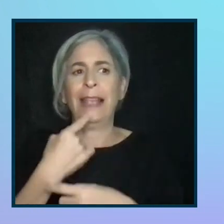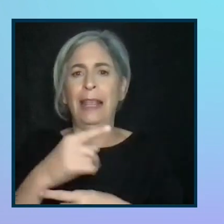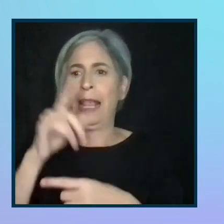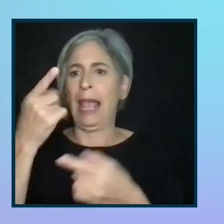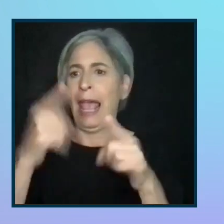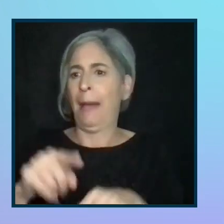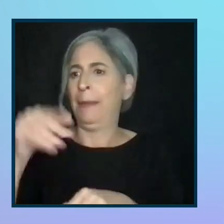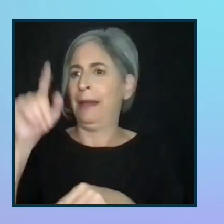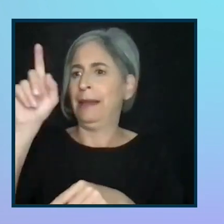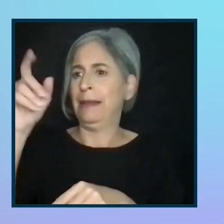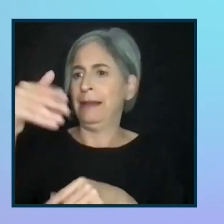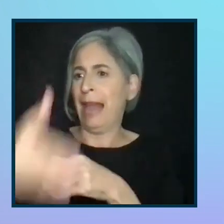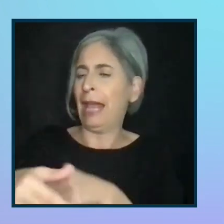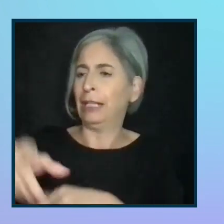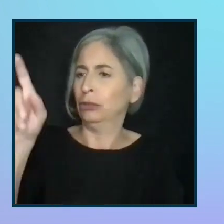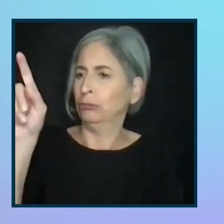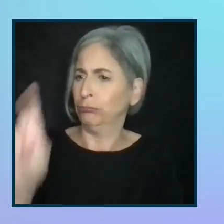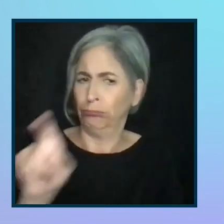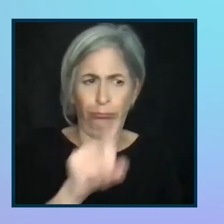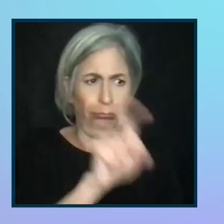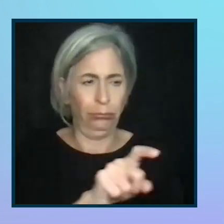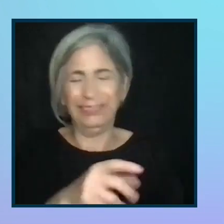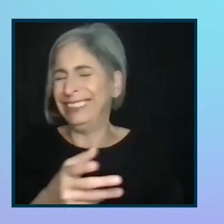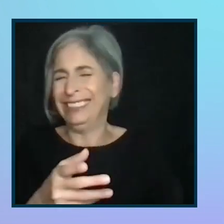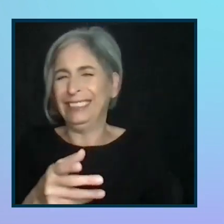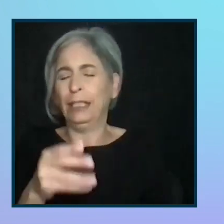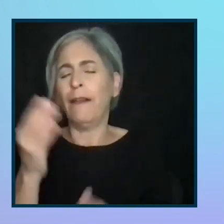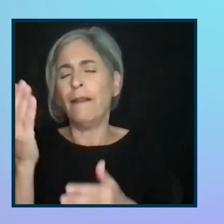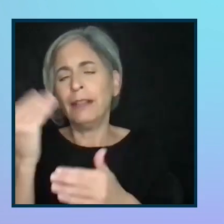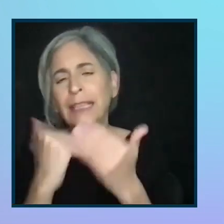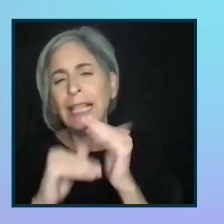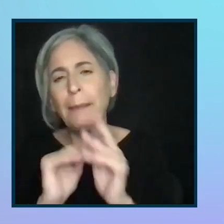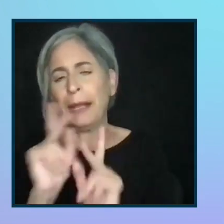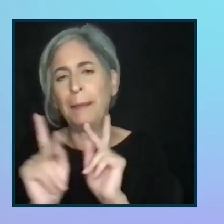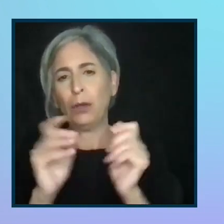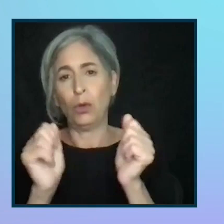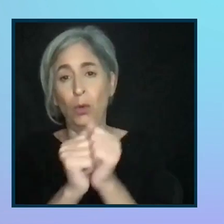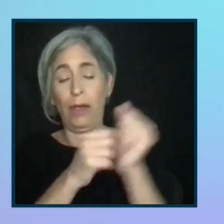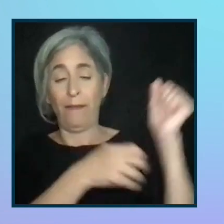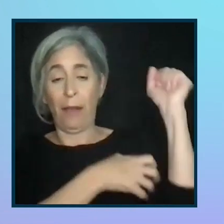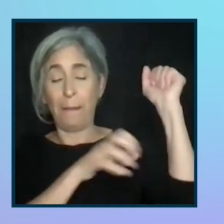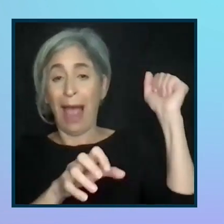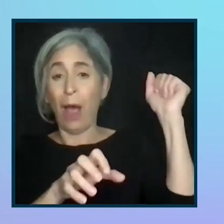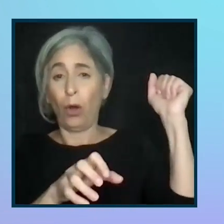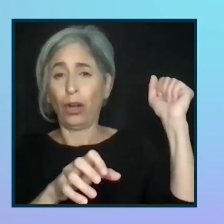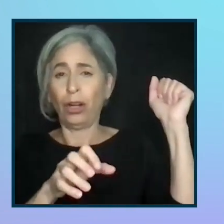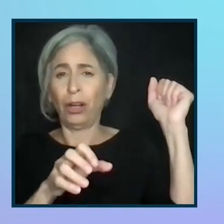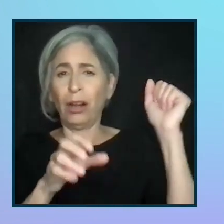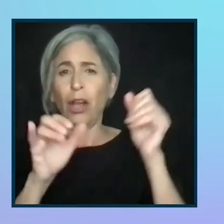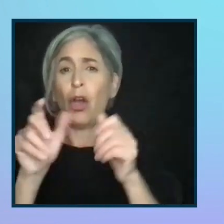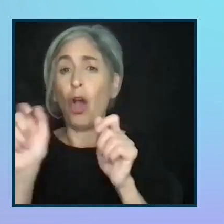There are very very few people who have power and authority, who also write books.